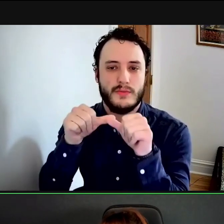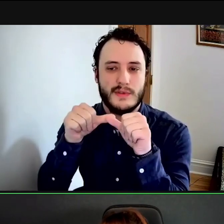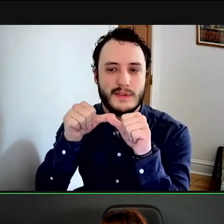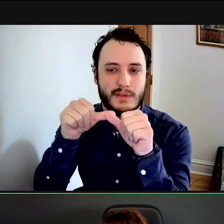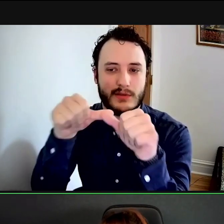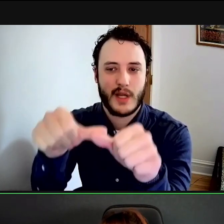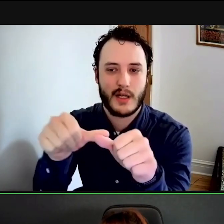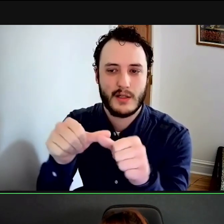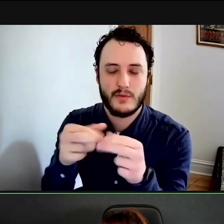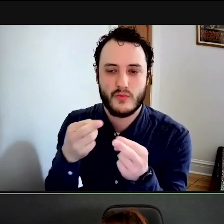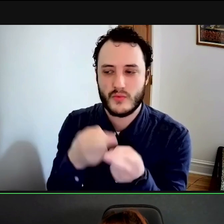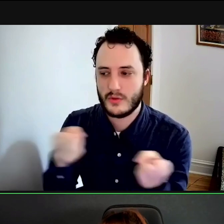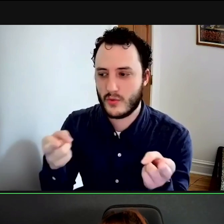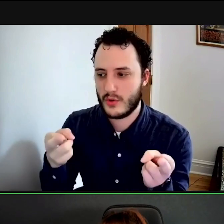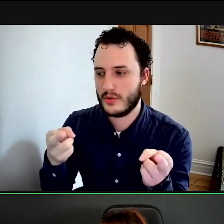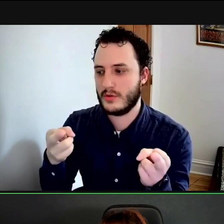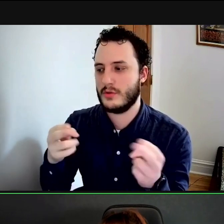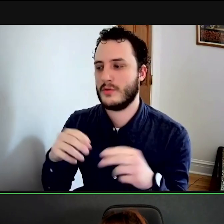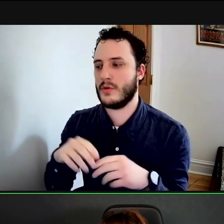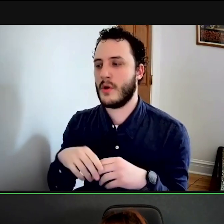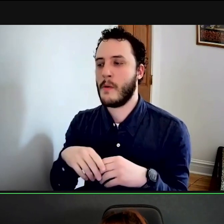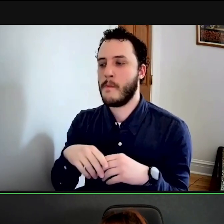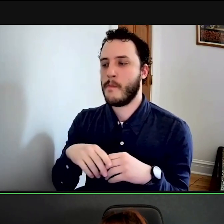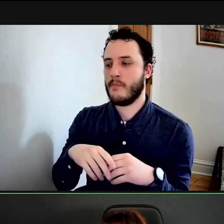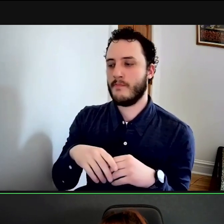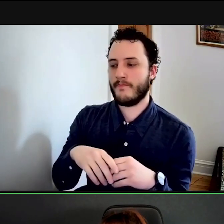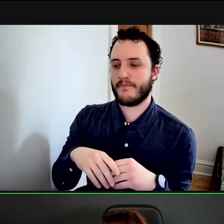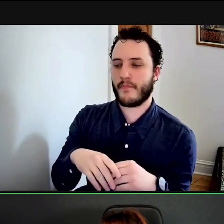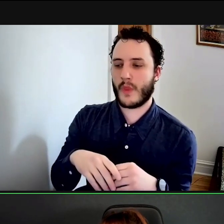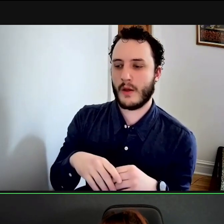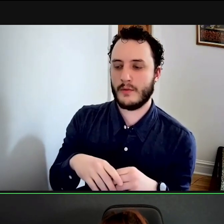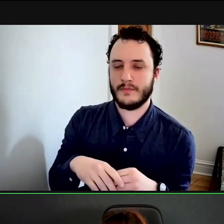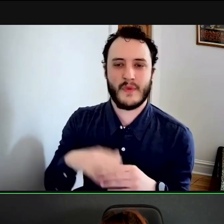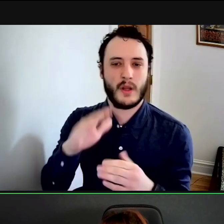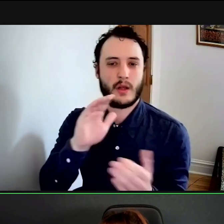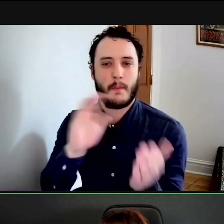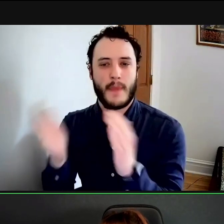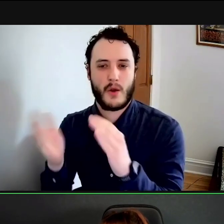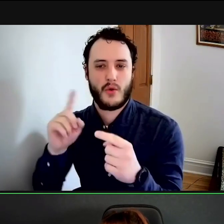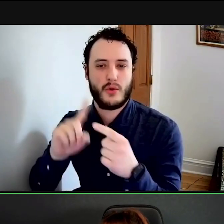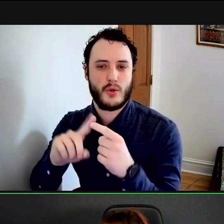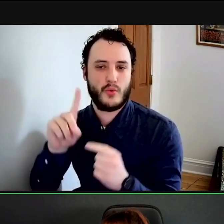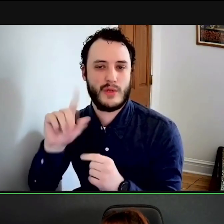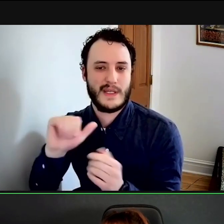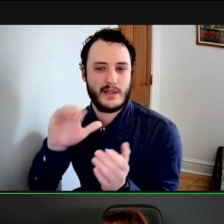You want to ensure that the funding will cover